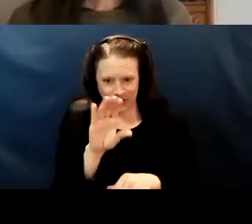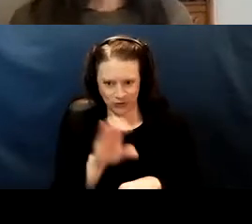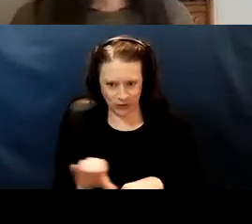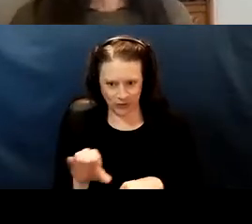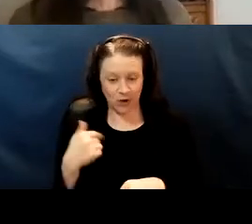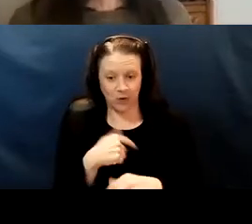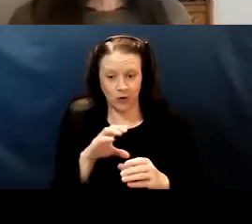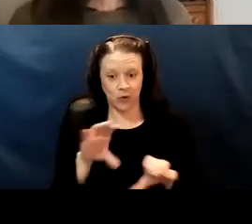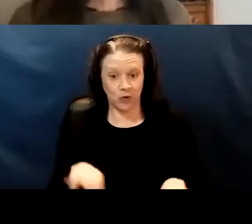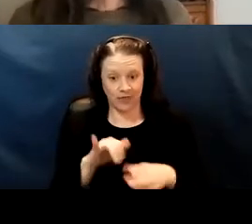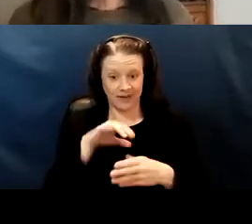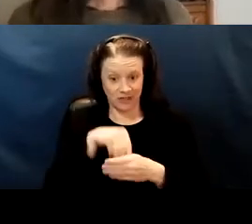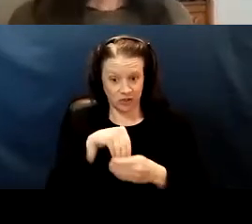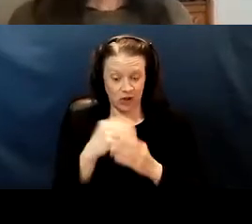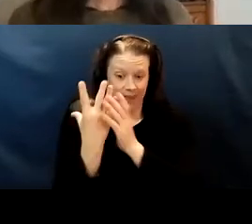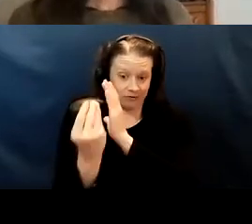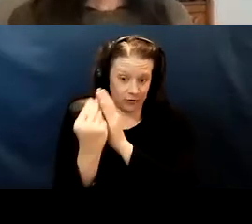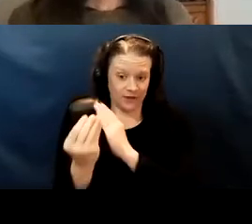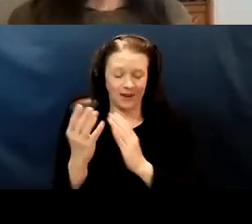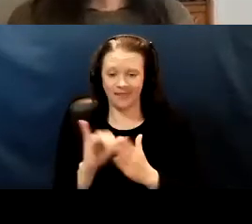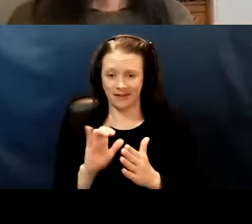We're going to do it externally. And that is just what we do.